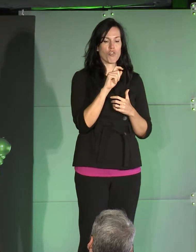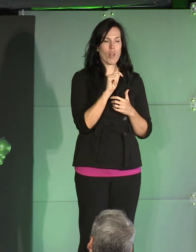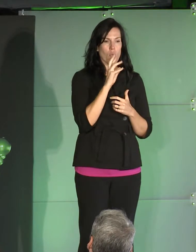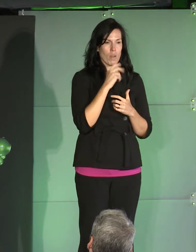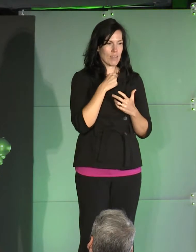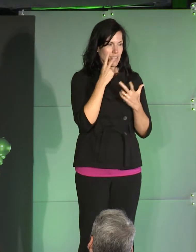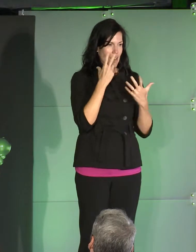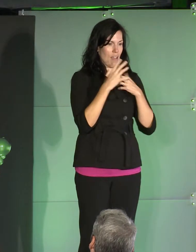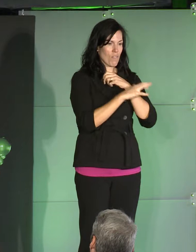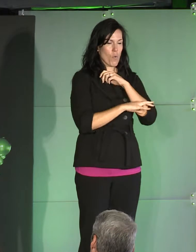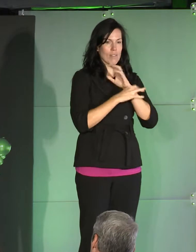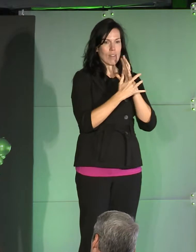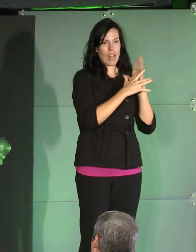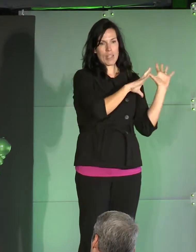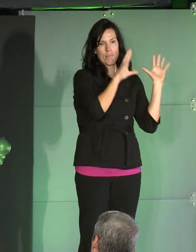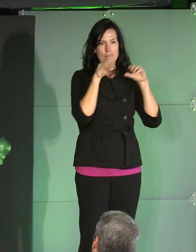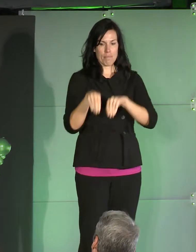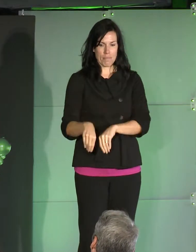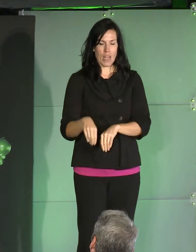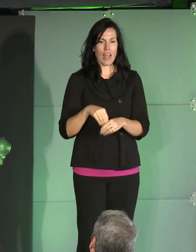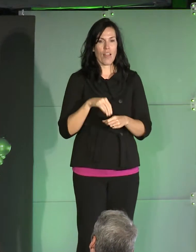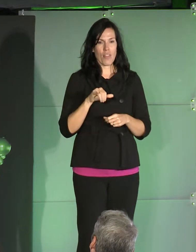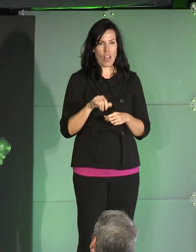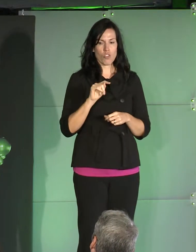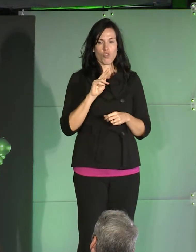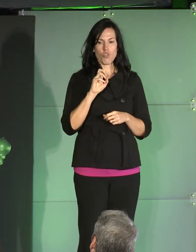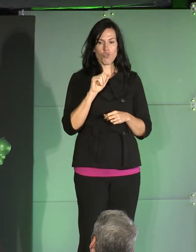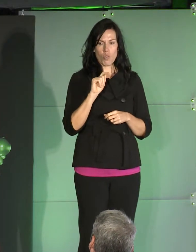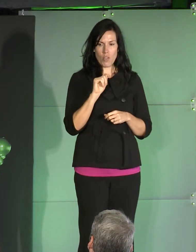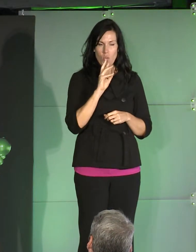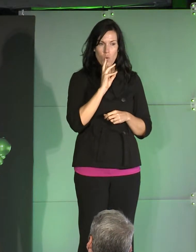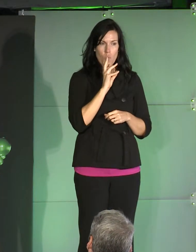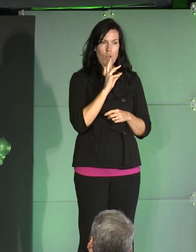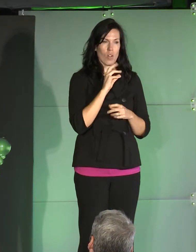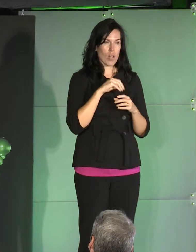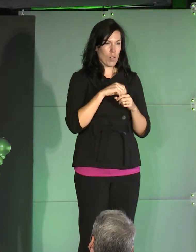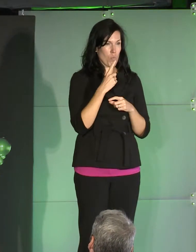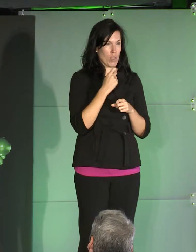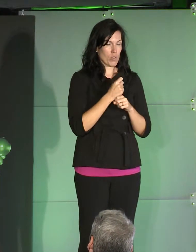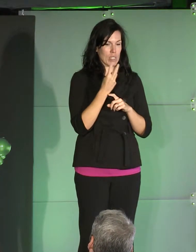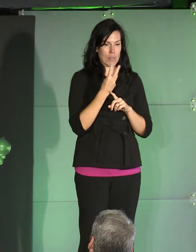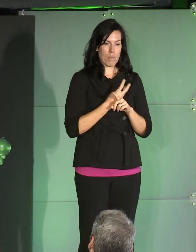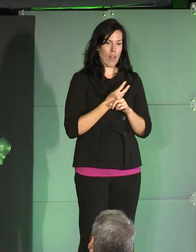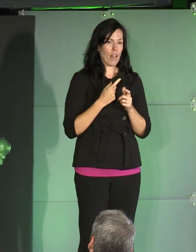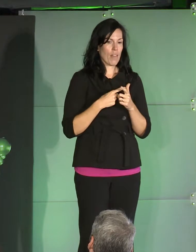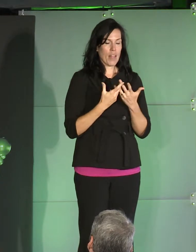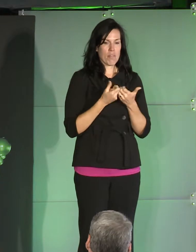be implemented there in that area to treat the water. And within a year or to even six months, it breaks. And no one has been really informed